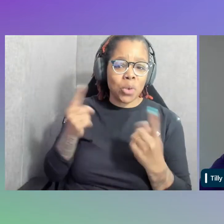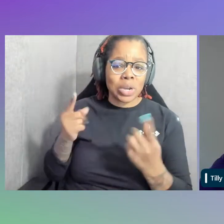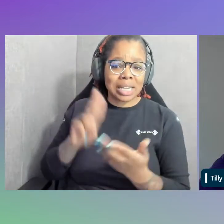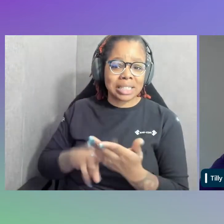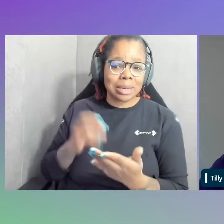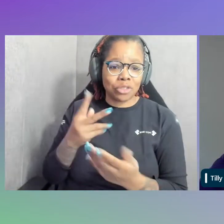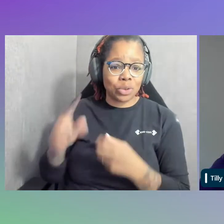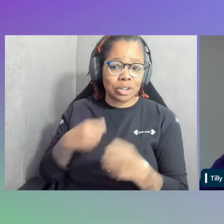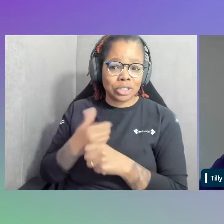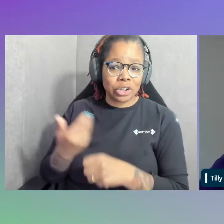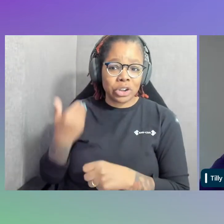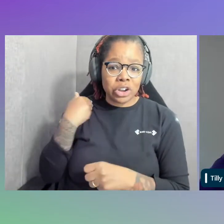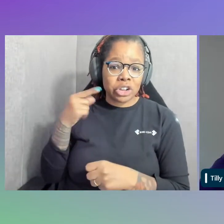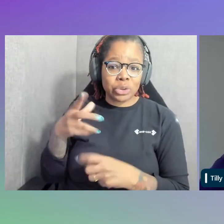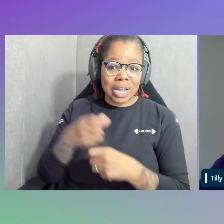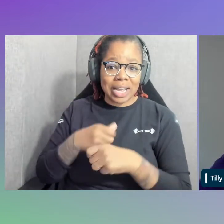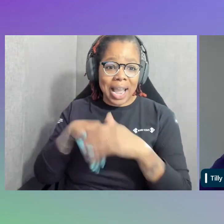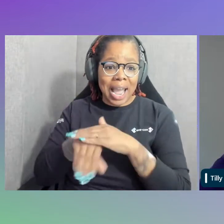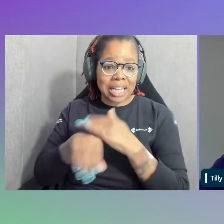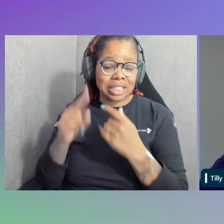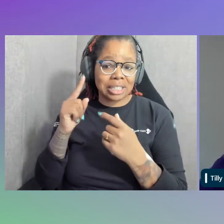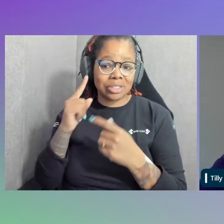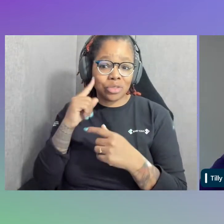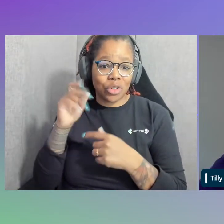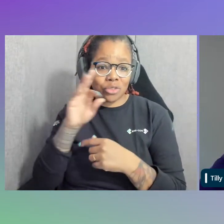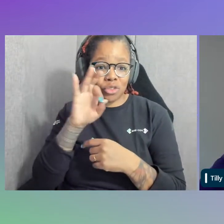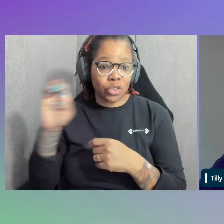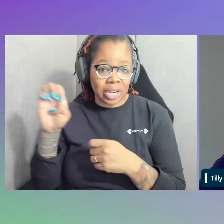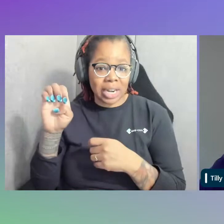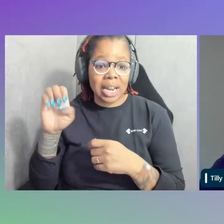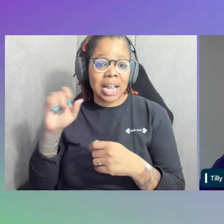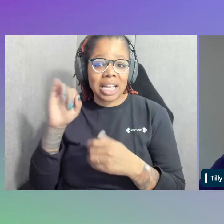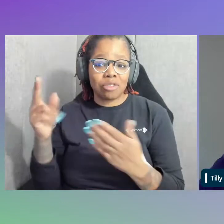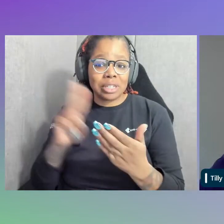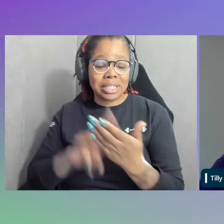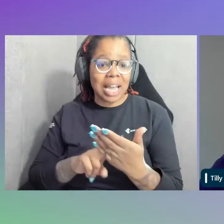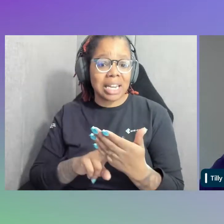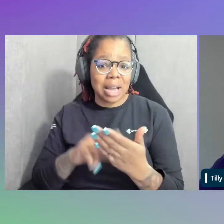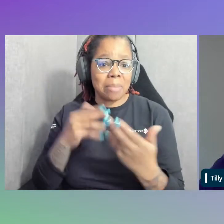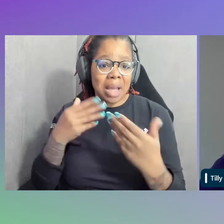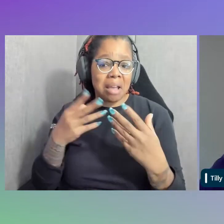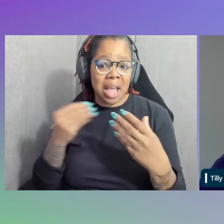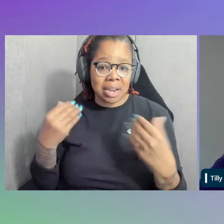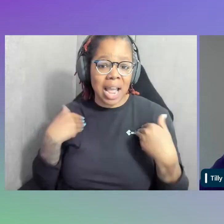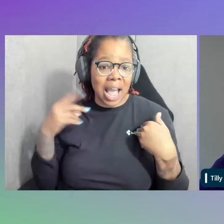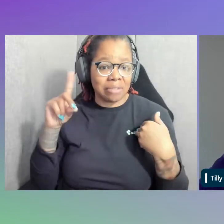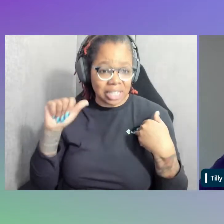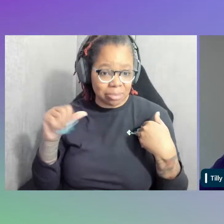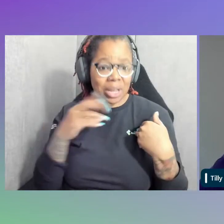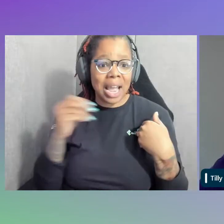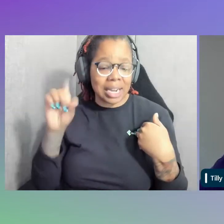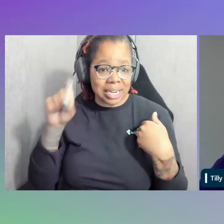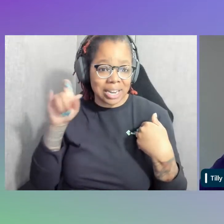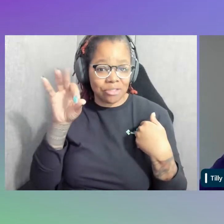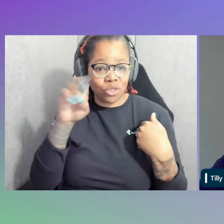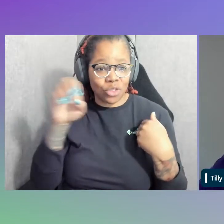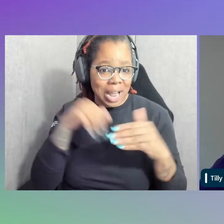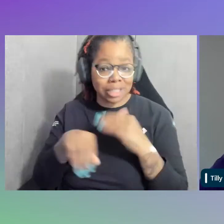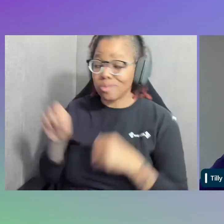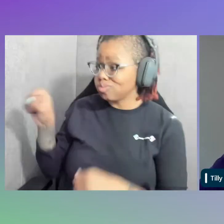ago, you could get access to some of those for free if you signed up and said that you had a disability and needed free